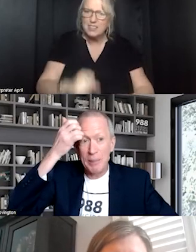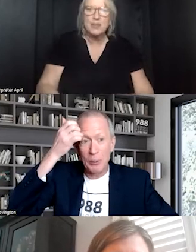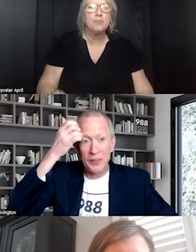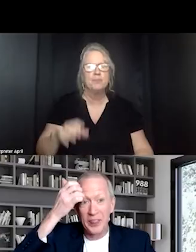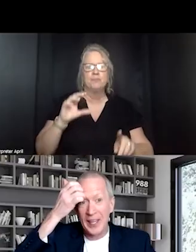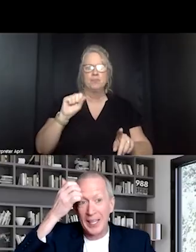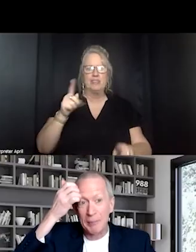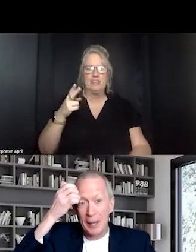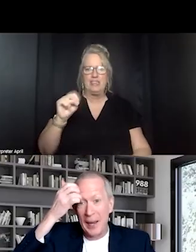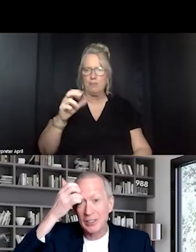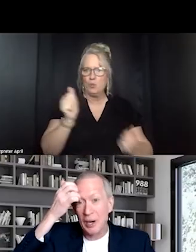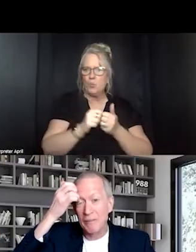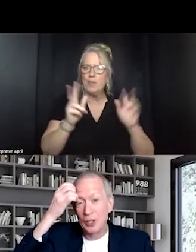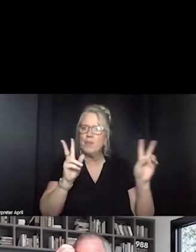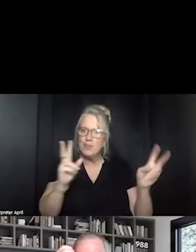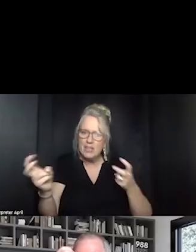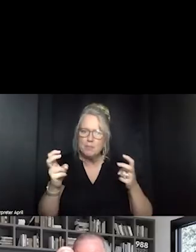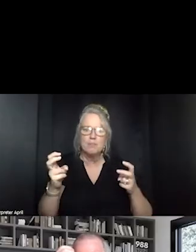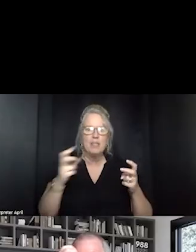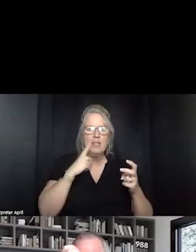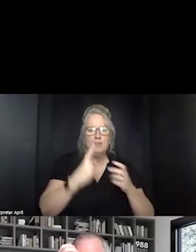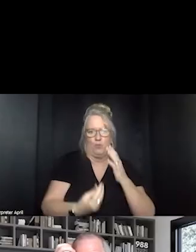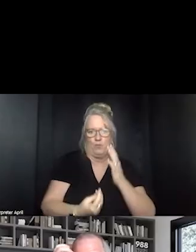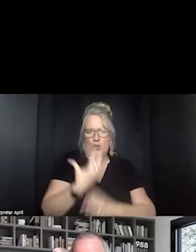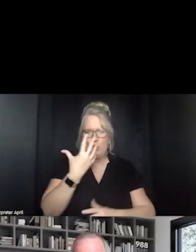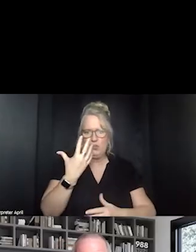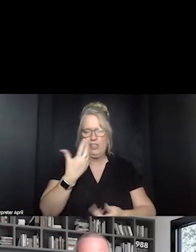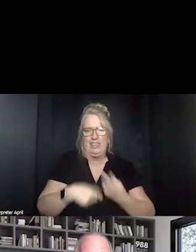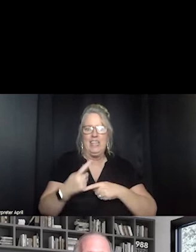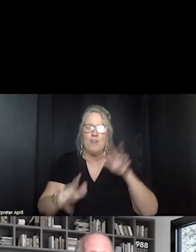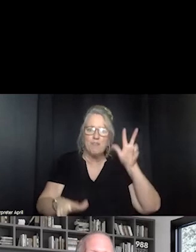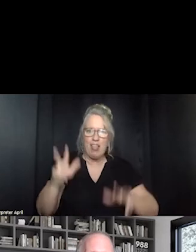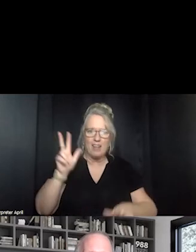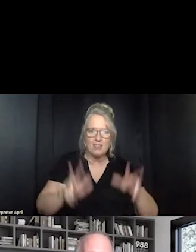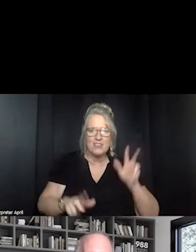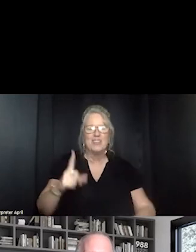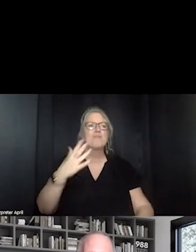WITH THE THEME. BACK TO FLOURISHING, VERSUS FLOUNDERING. THANK YOU SO MUCH, HANNAH. YOU STILL